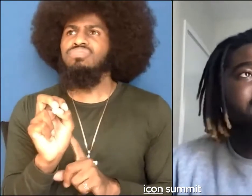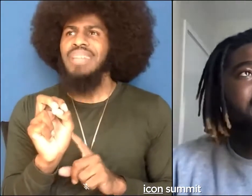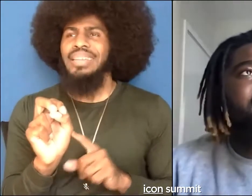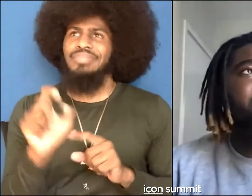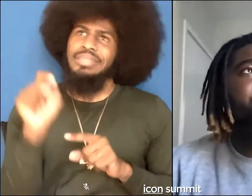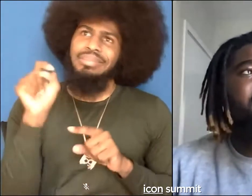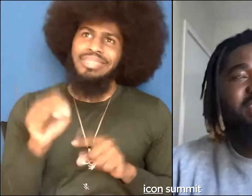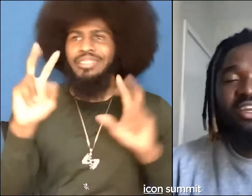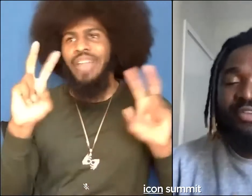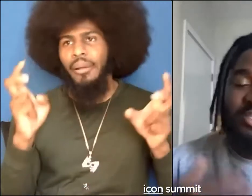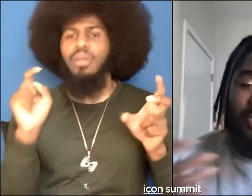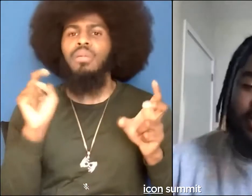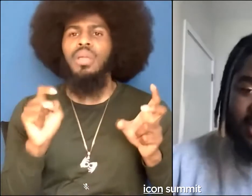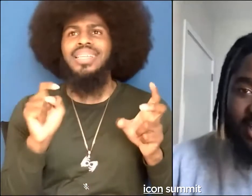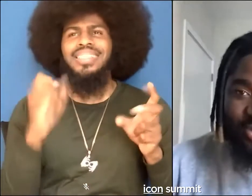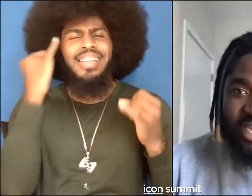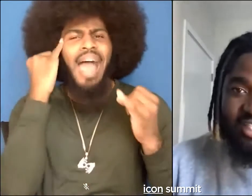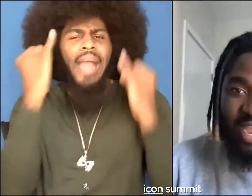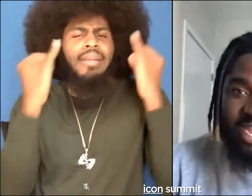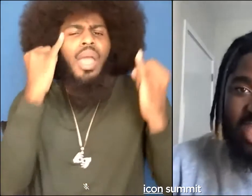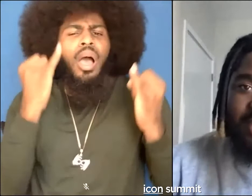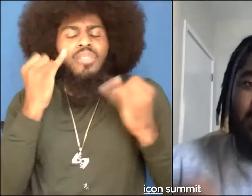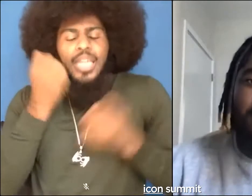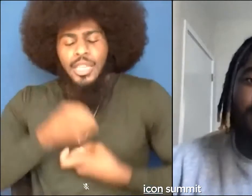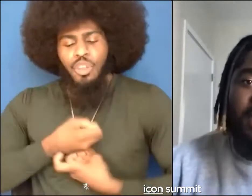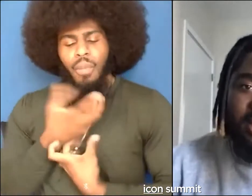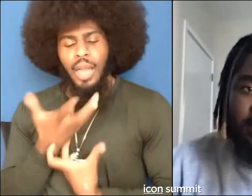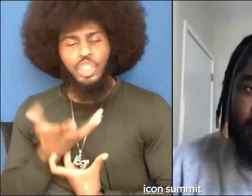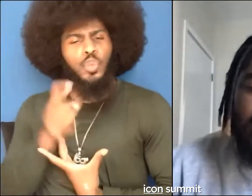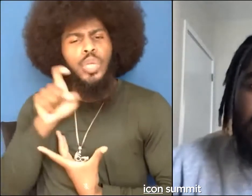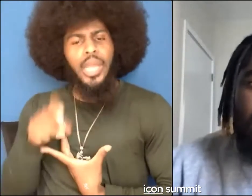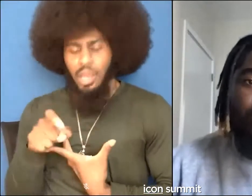is that it's an idea of expressing your needs right and having other people meet them.